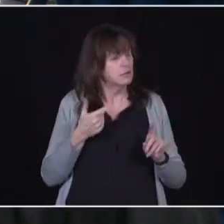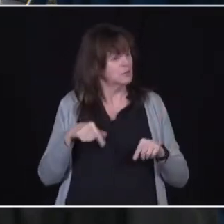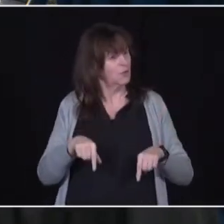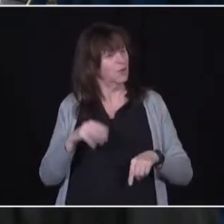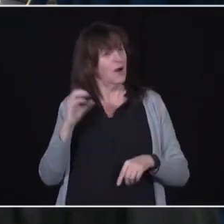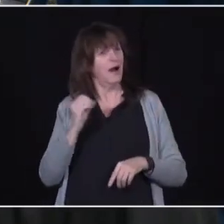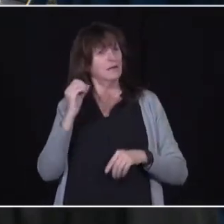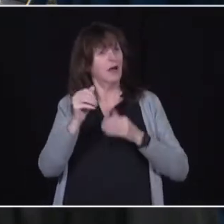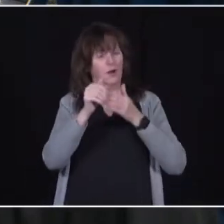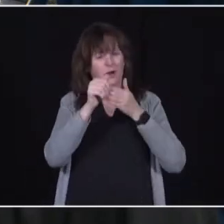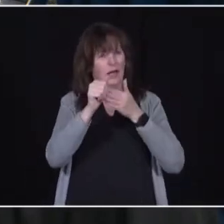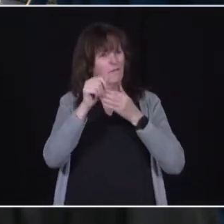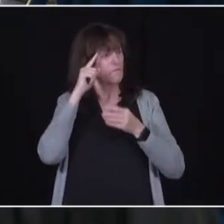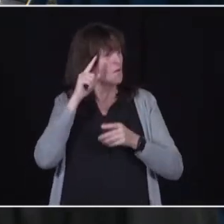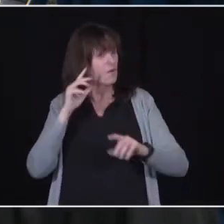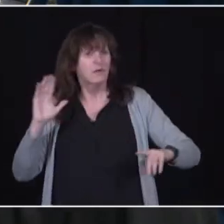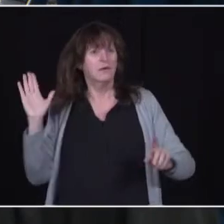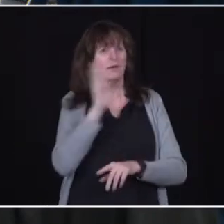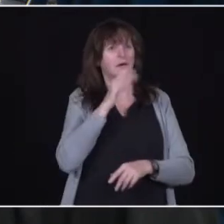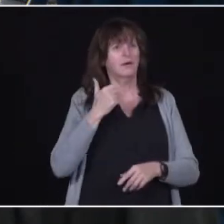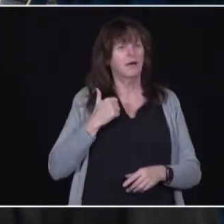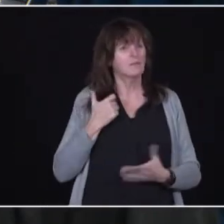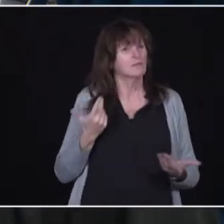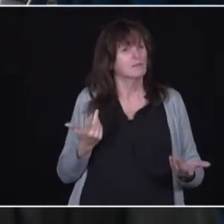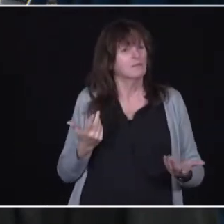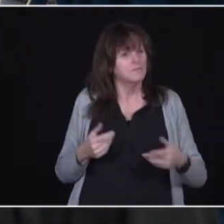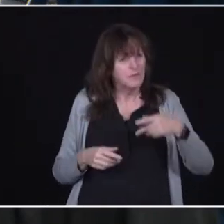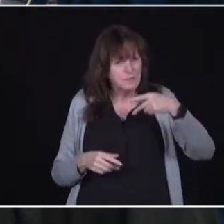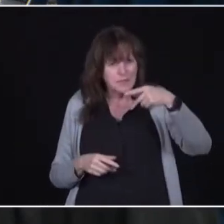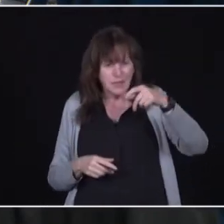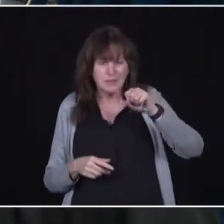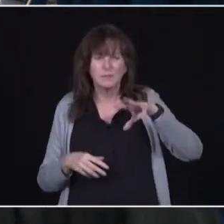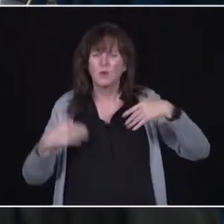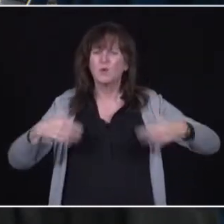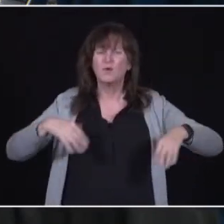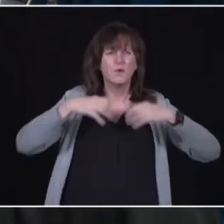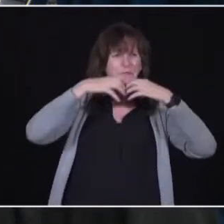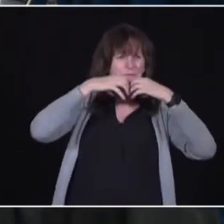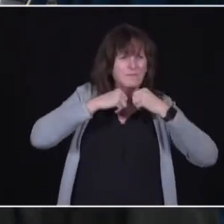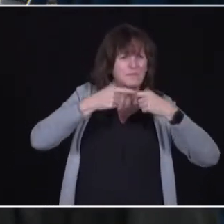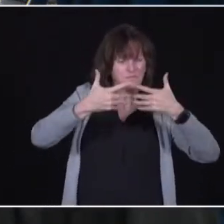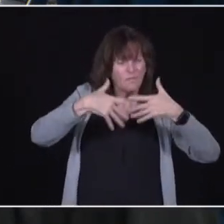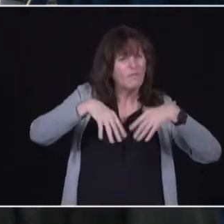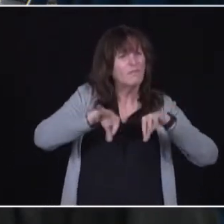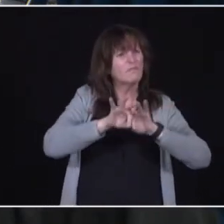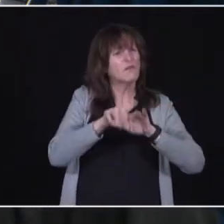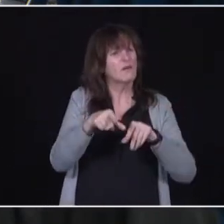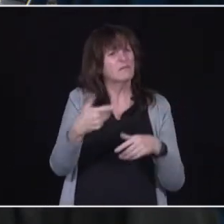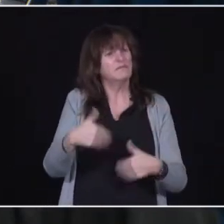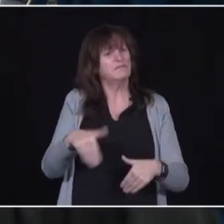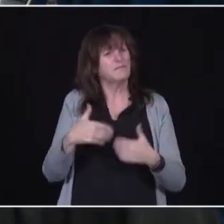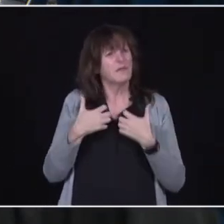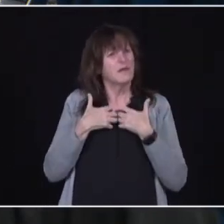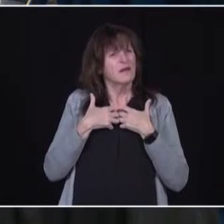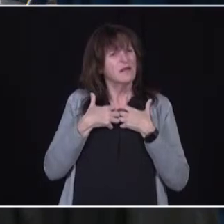is meaningful and rewarding work. When we talk about heroes, PSW's immediately come to mind.